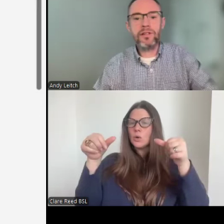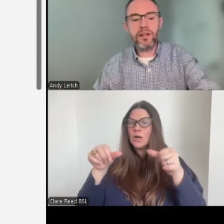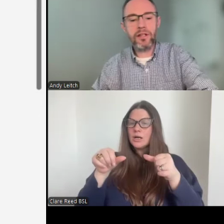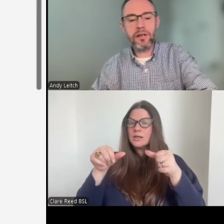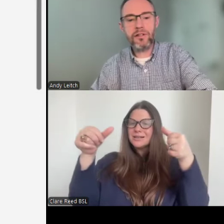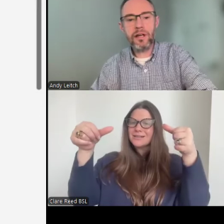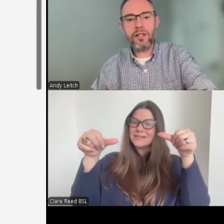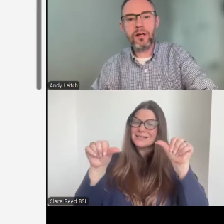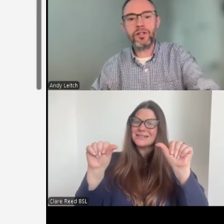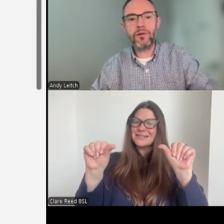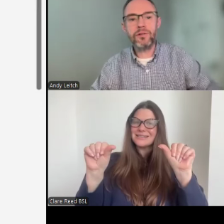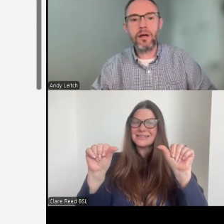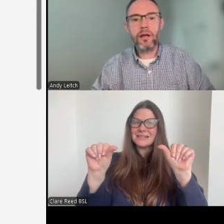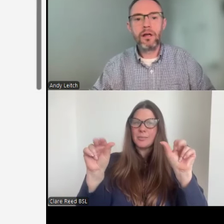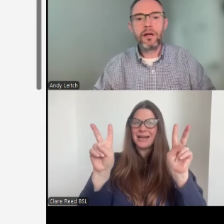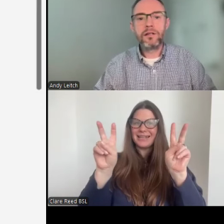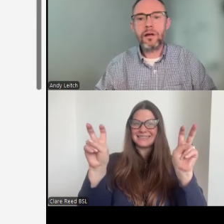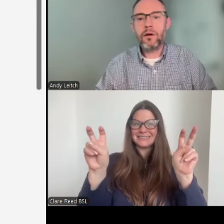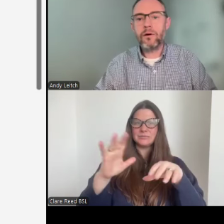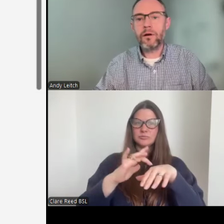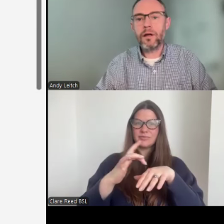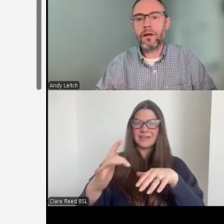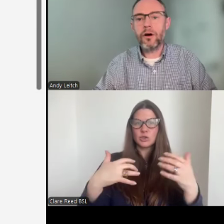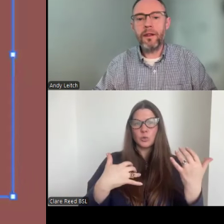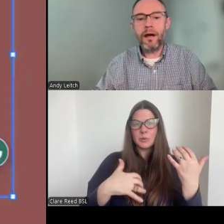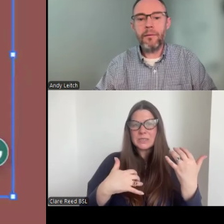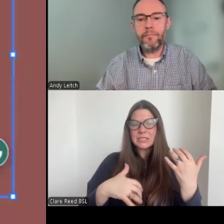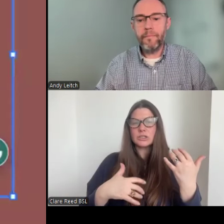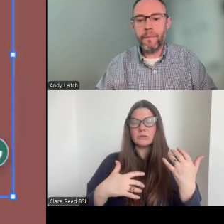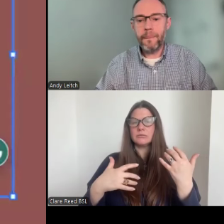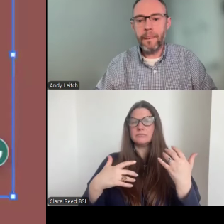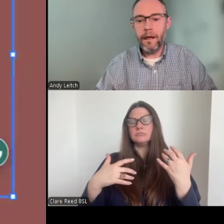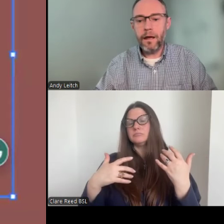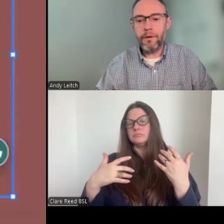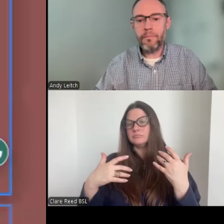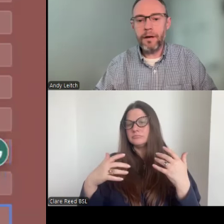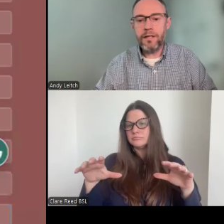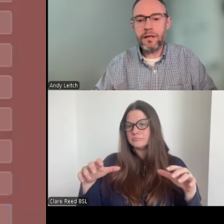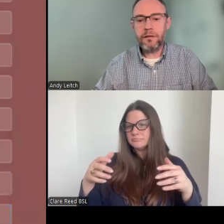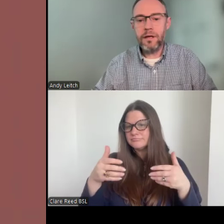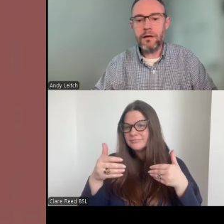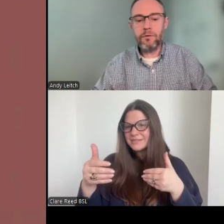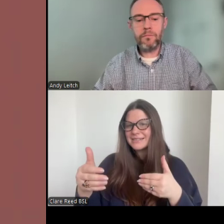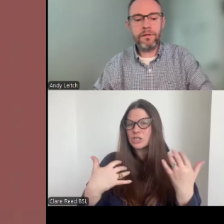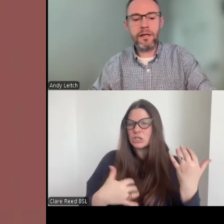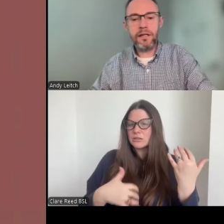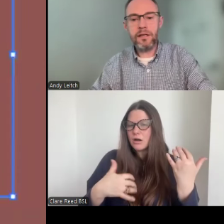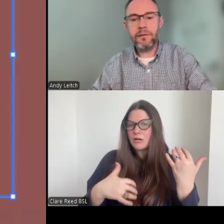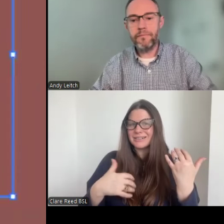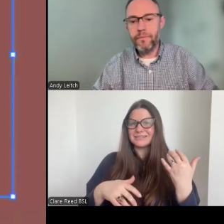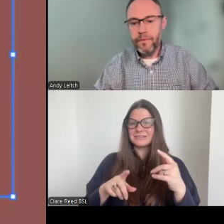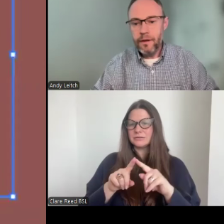session guitarist and guitar tutor." I'm going to copy that. I'm going to paste it in here. Whoopsie daisy.